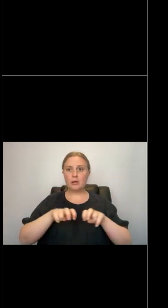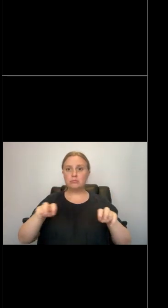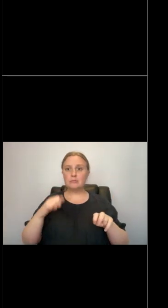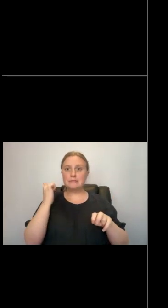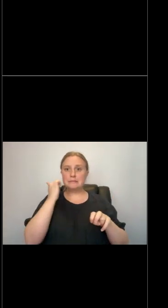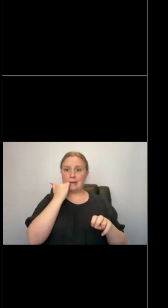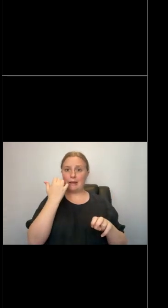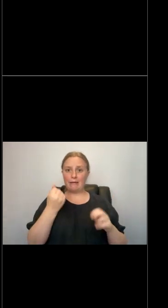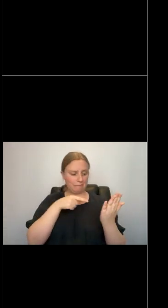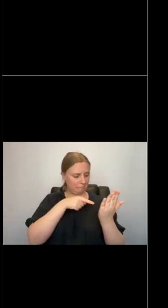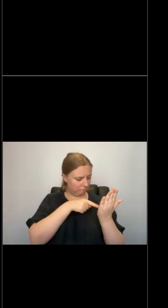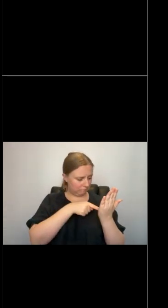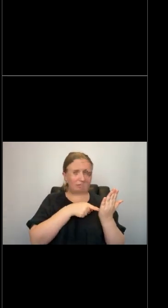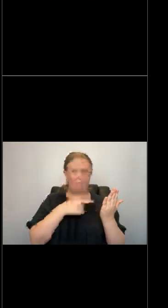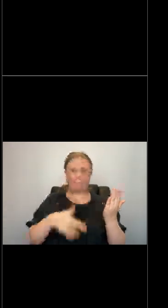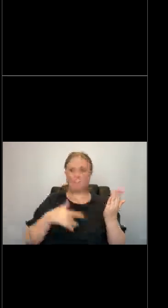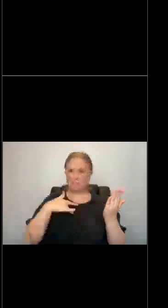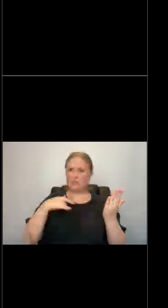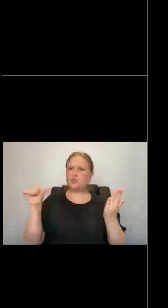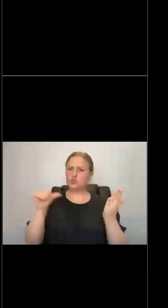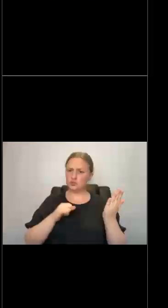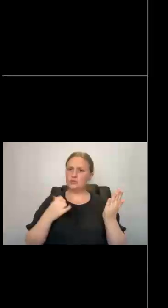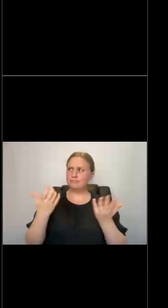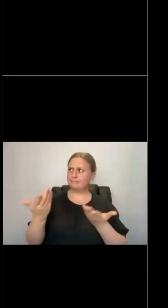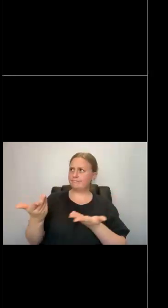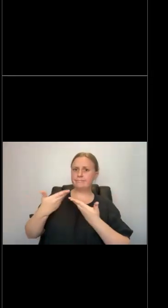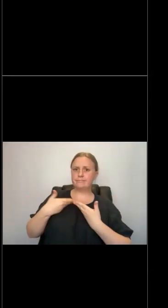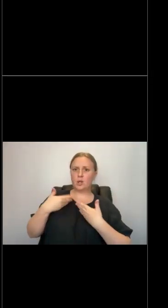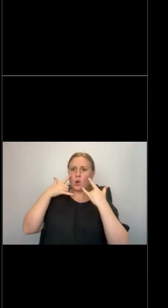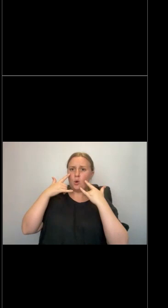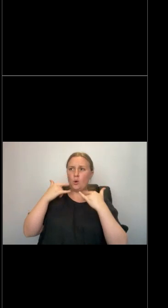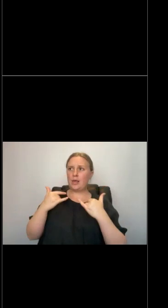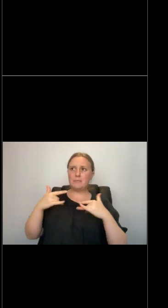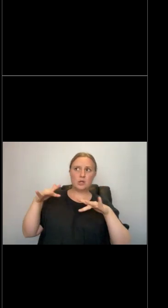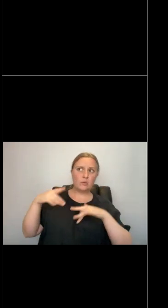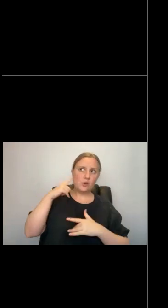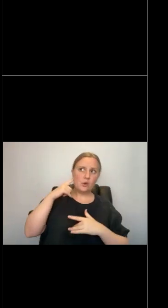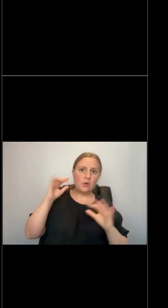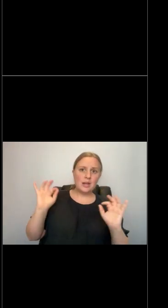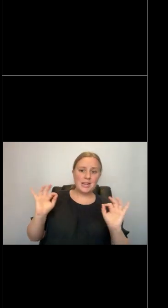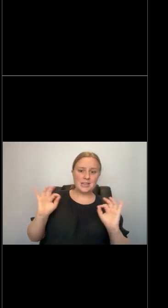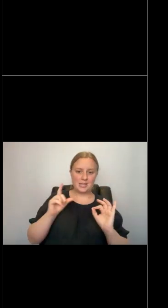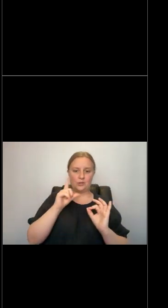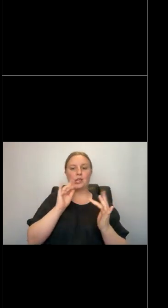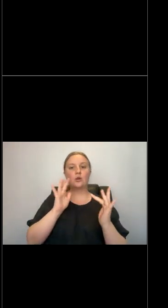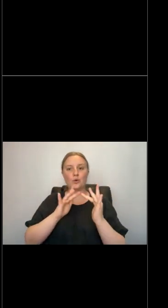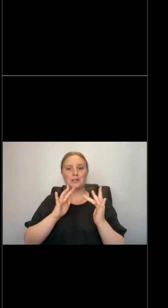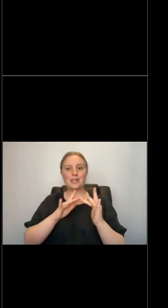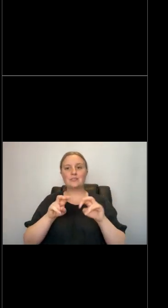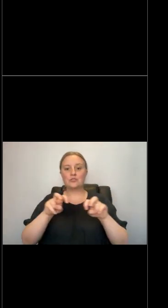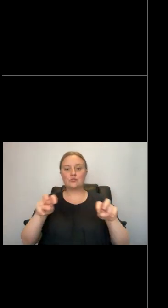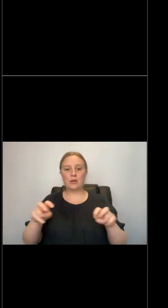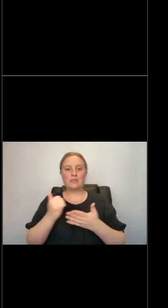on that number below. So there are specific rules about disclosure,